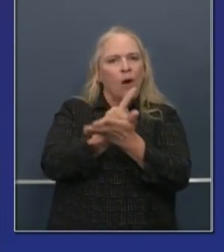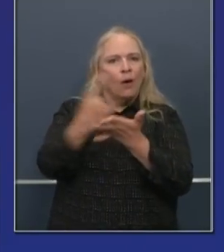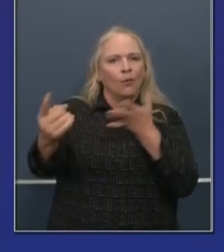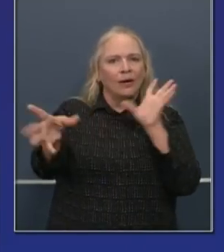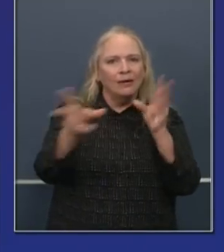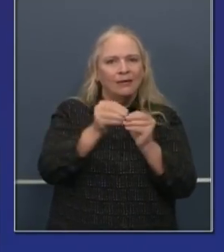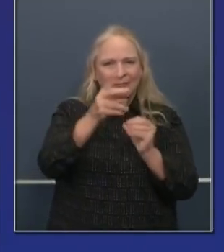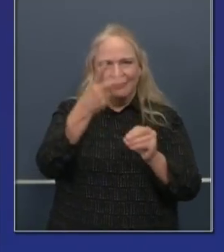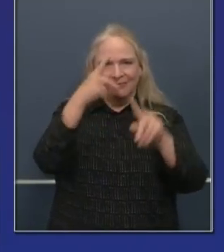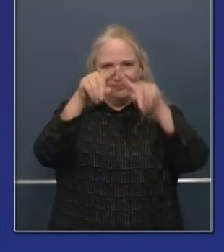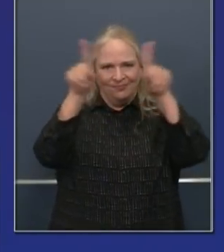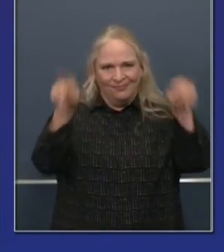DAY AVERAGE AND 3 MUCH 6. 7,